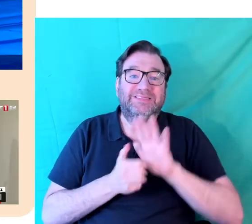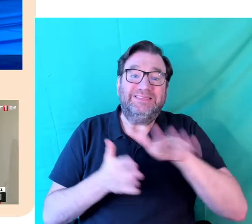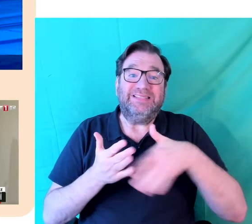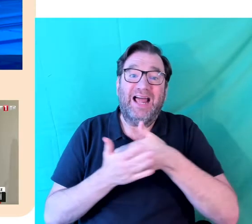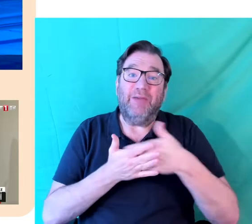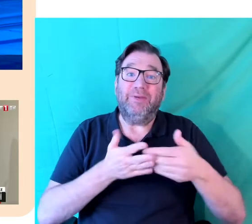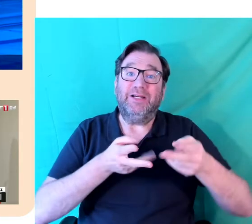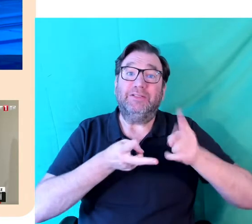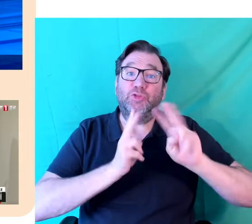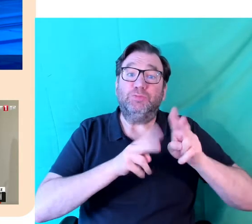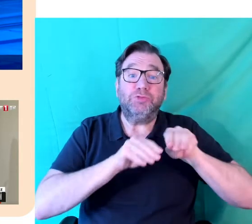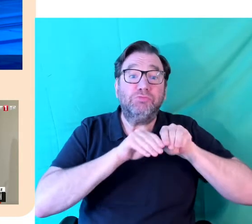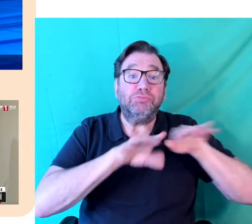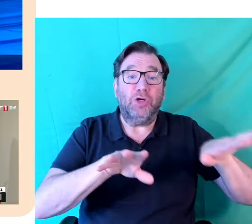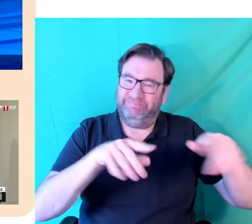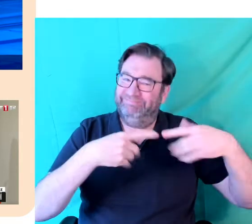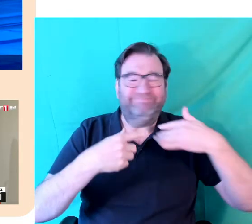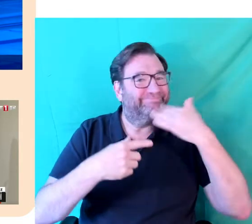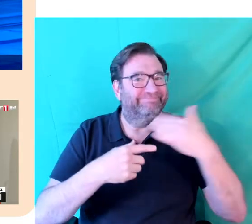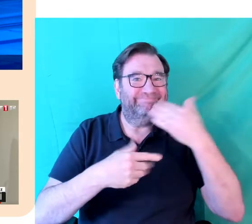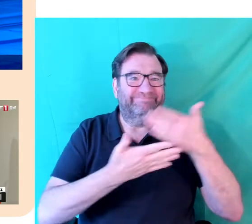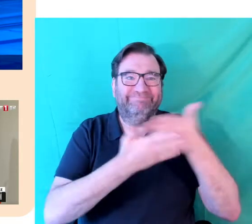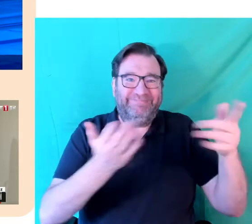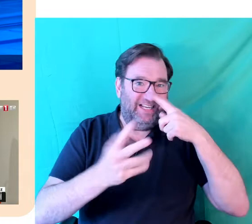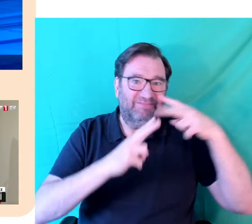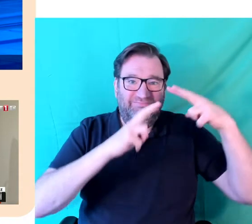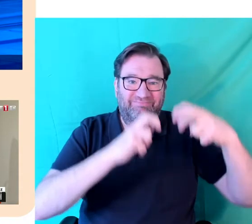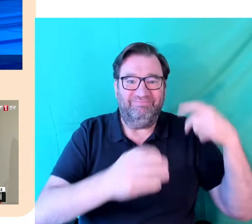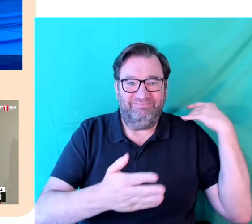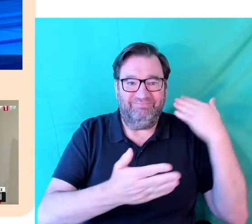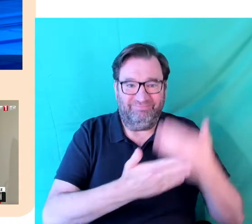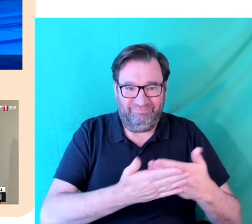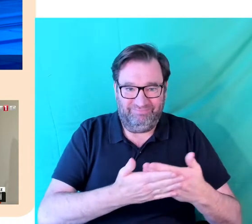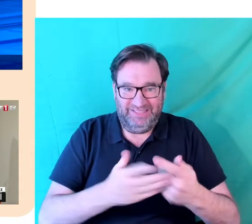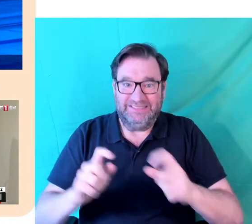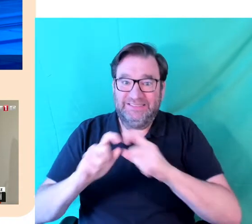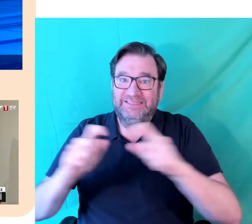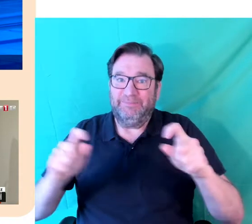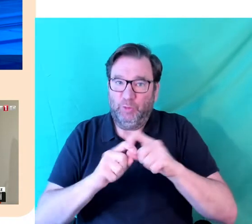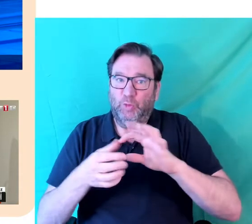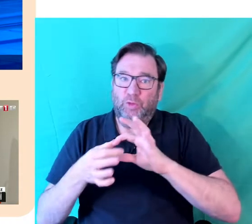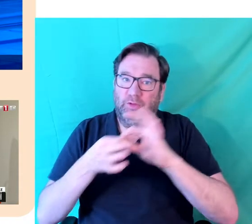In fact, sign language interpreted TV broadcasts are readily available. However,